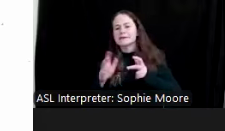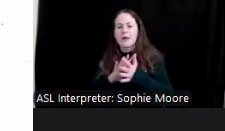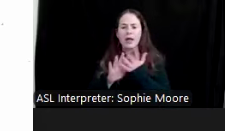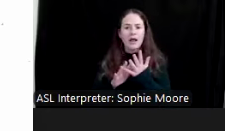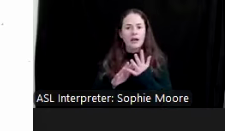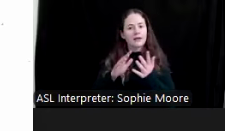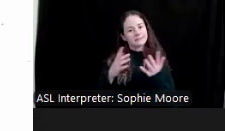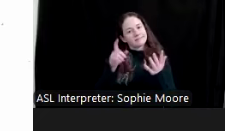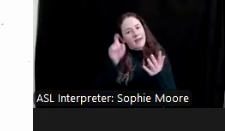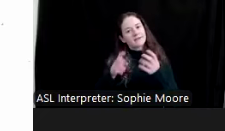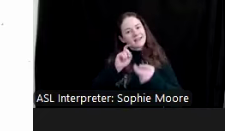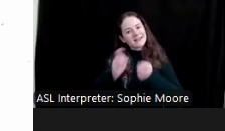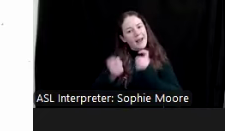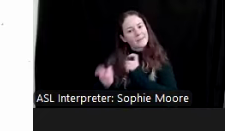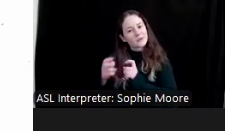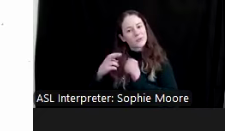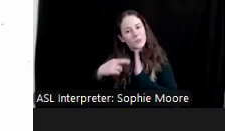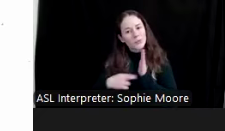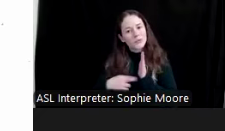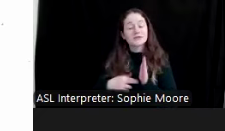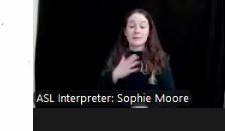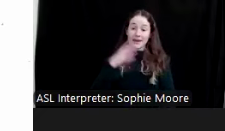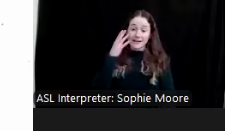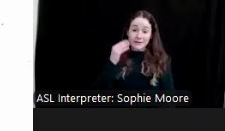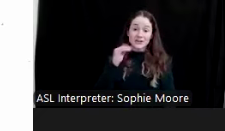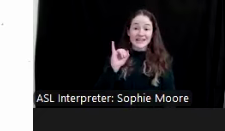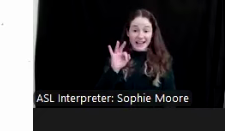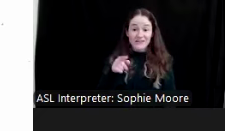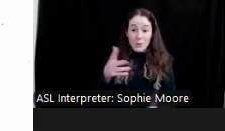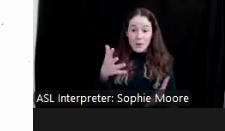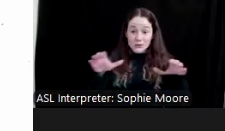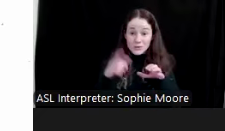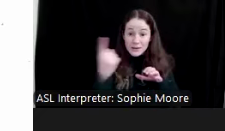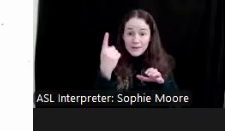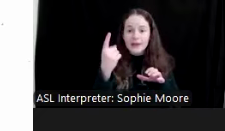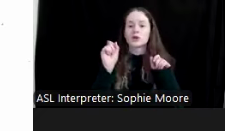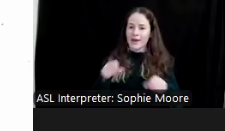PT has been if there's something you want to do, there's a way to adapt it. I probably started to learn that as an 18-year-old working at a camp with